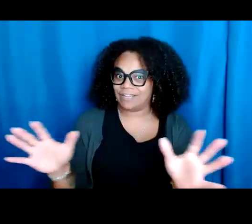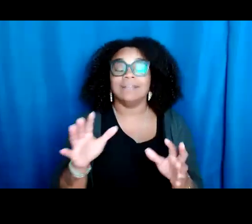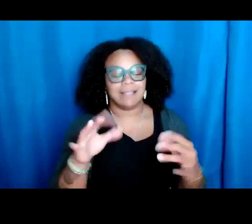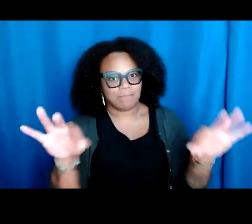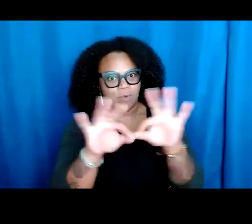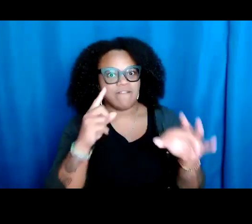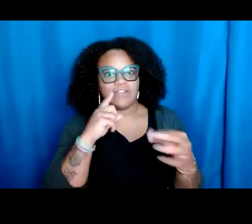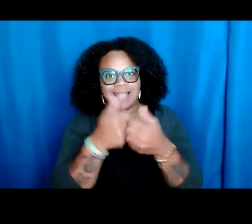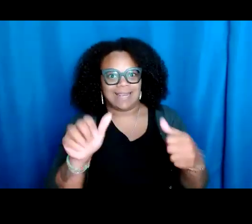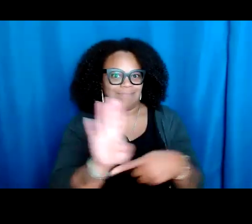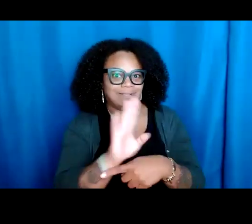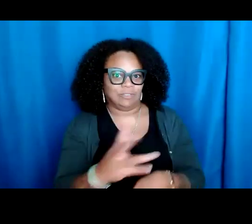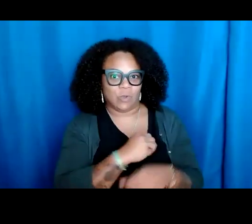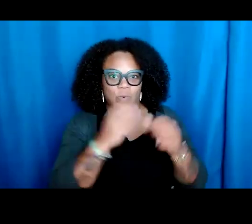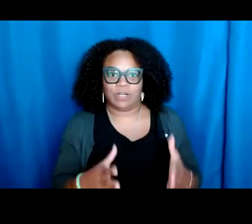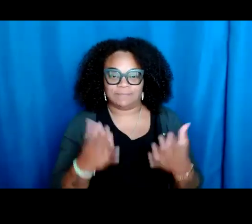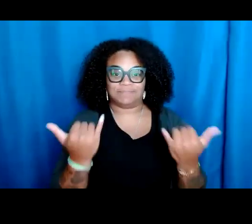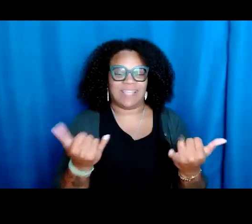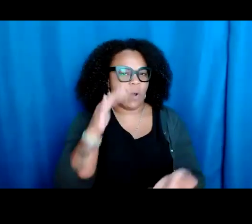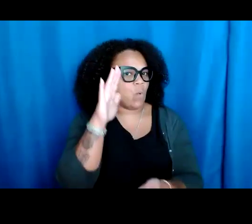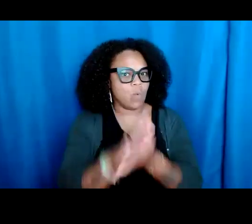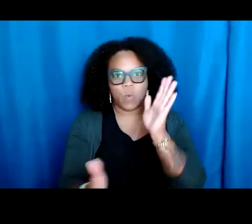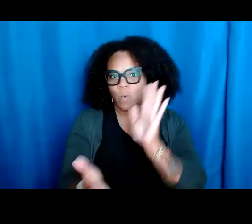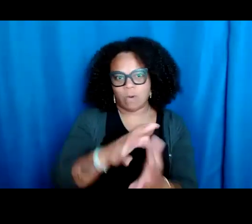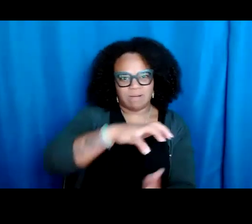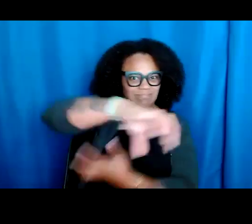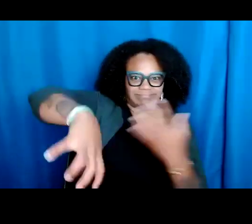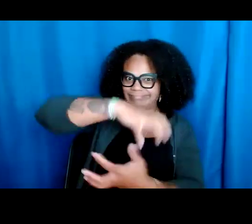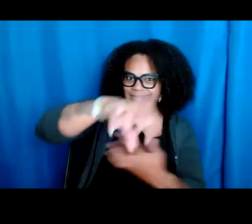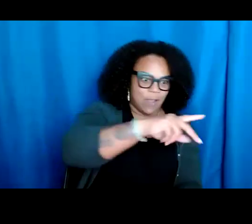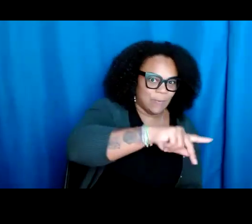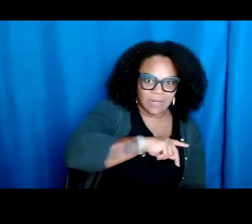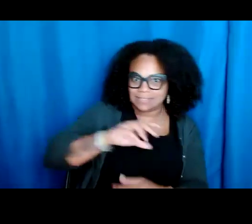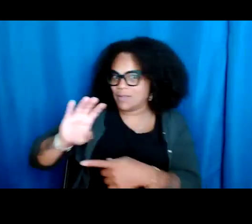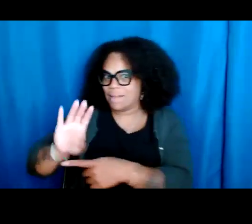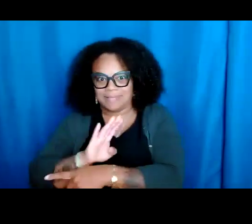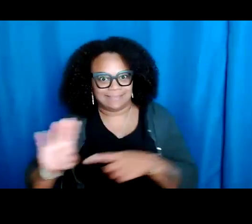He is no longer co-mingling his funds because he has that business bank account. He is keeping his